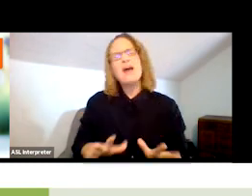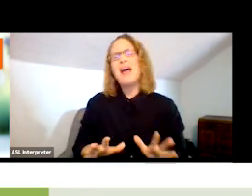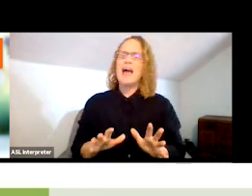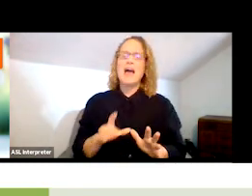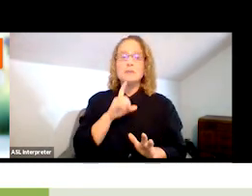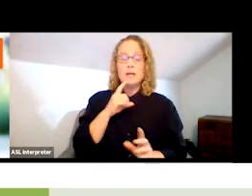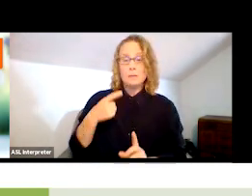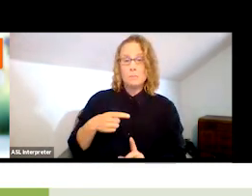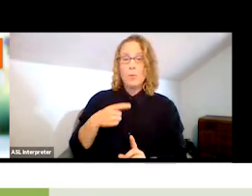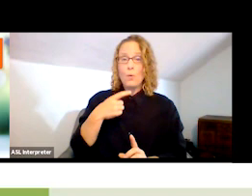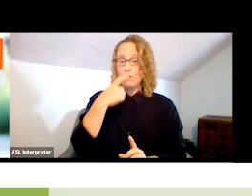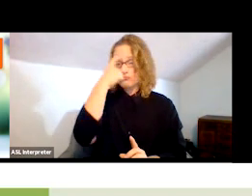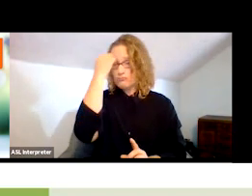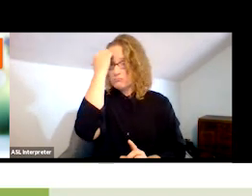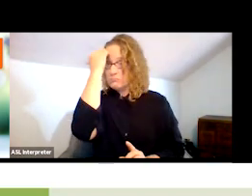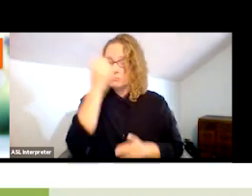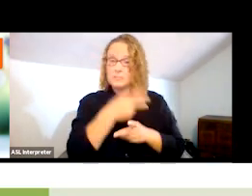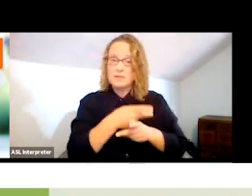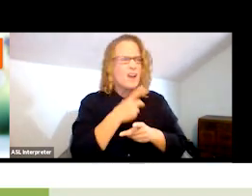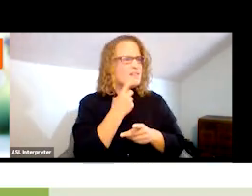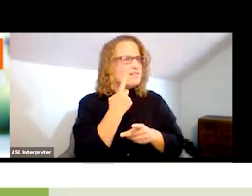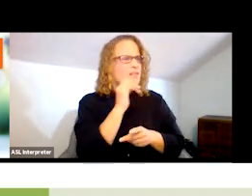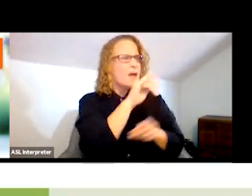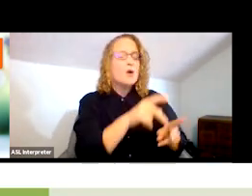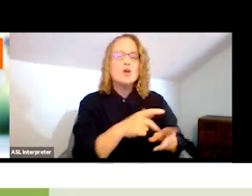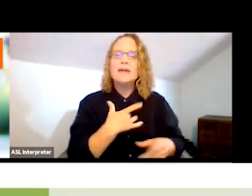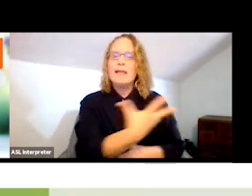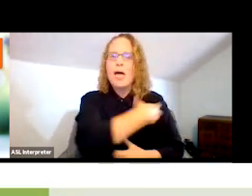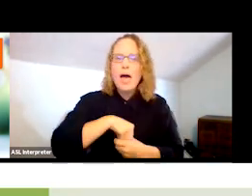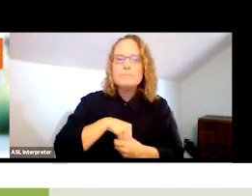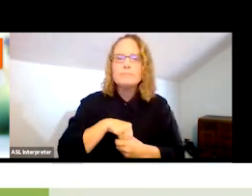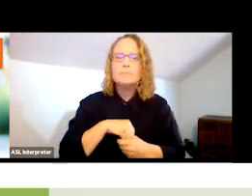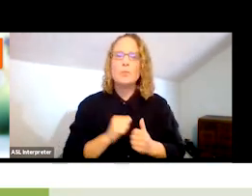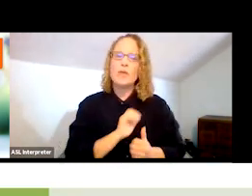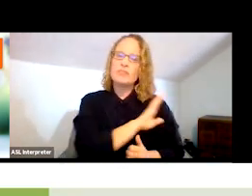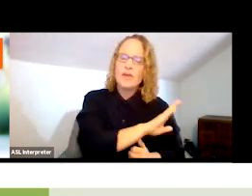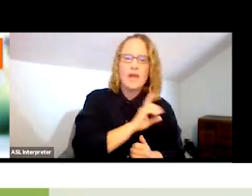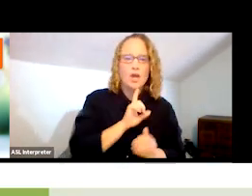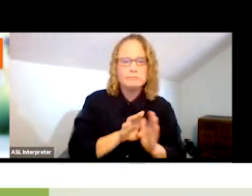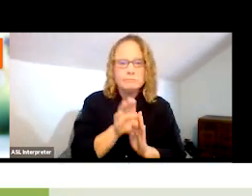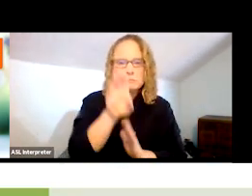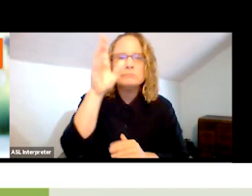and really celebrate strengths that individuals have. We wanna avoid any punitive